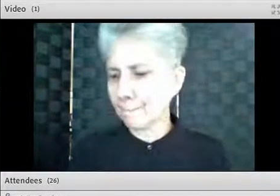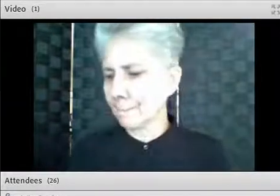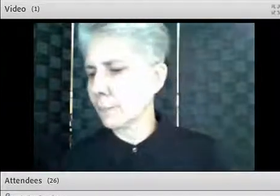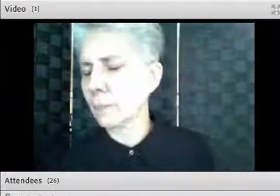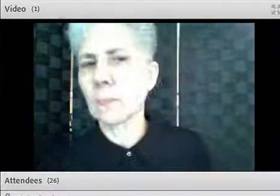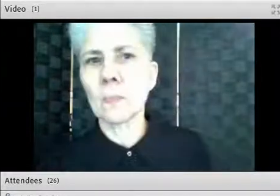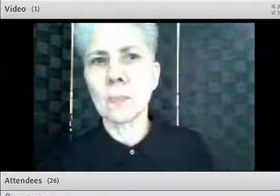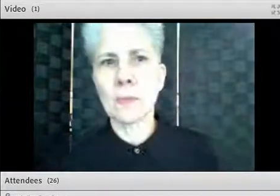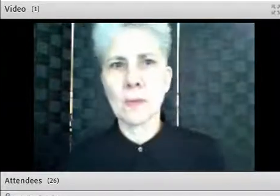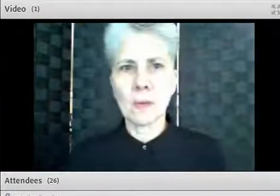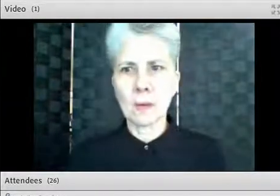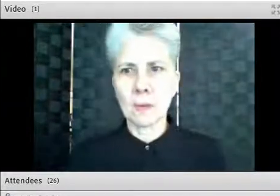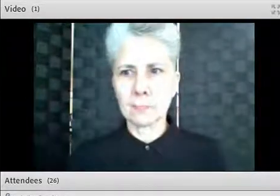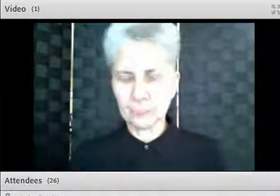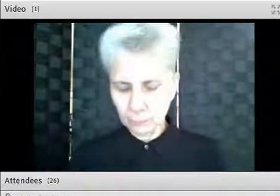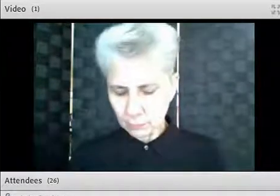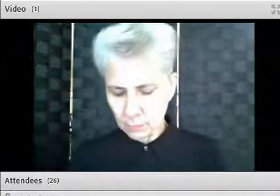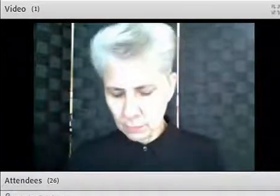So it does cost money.